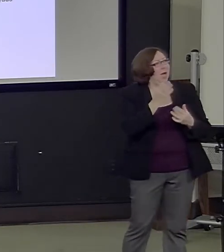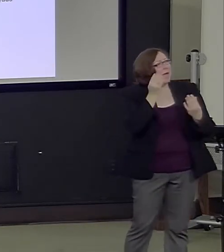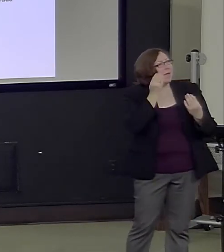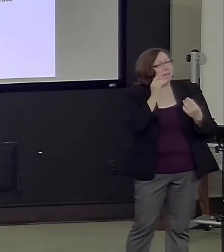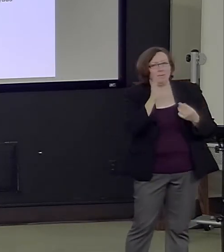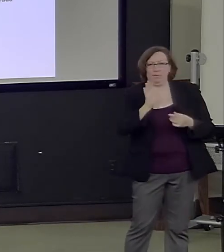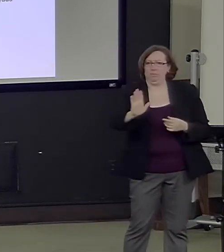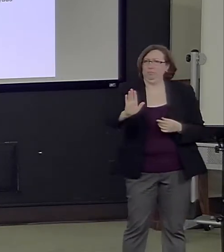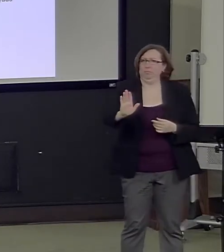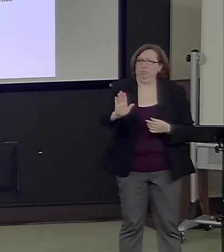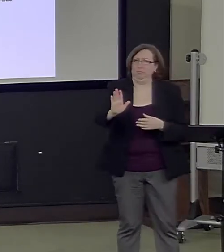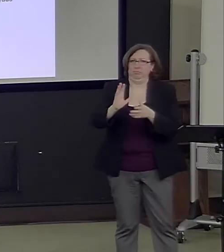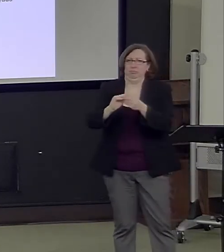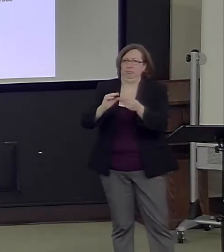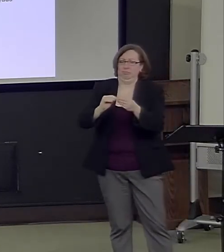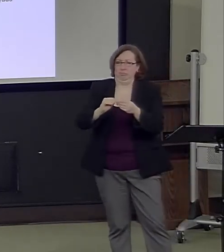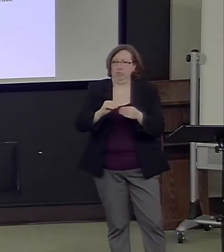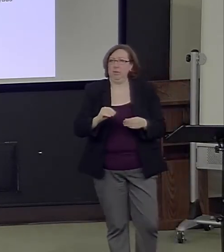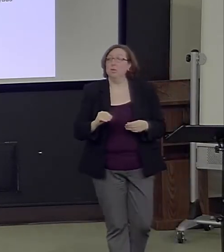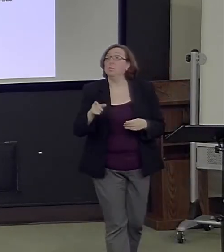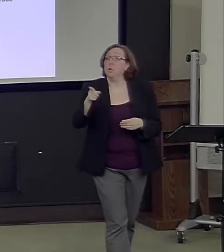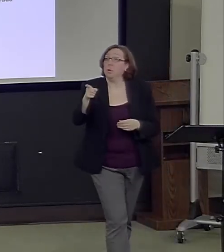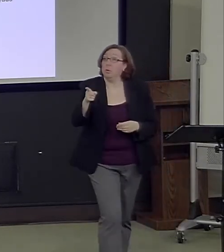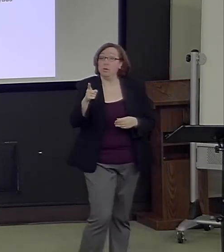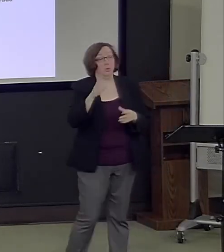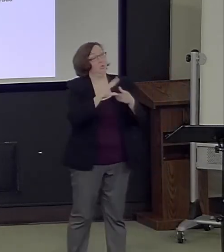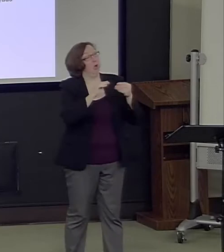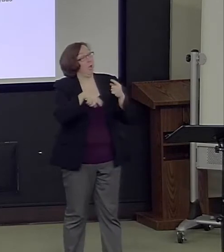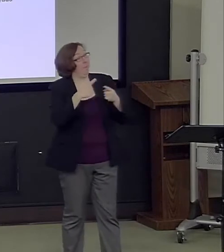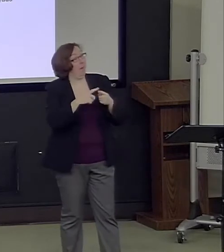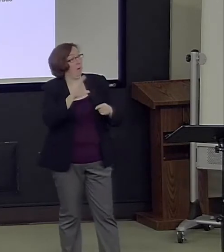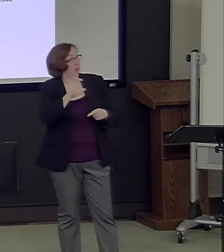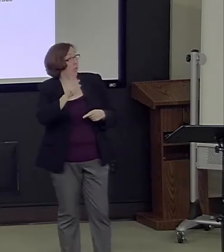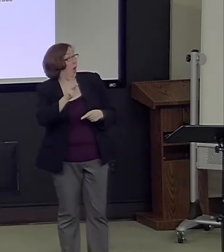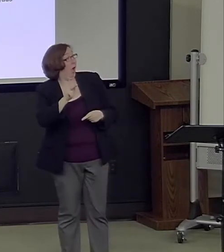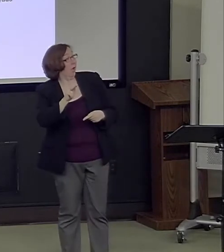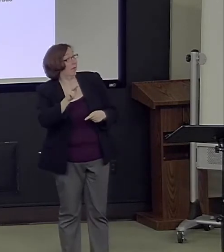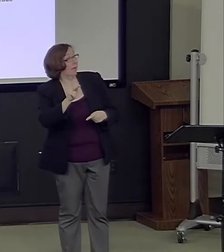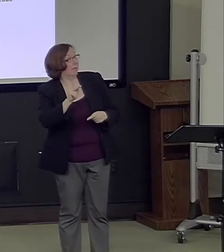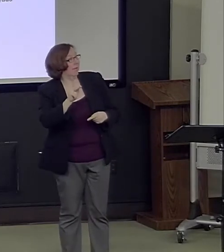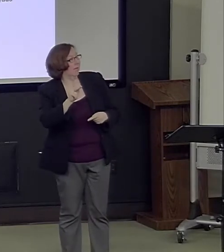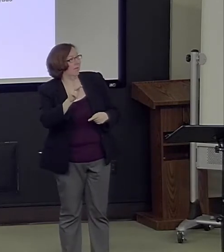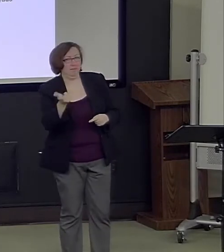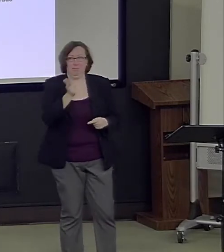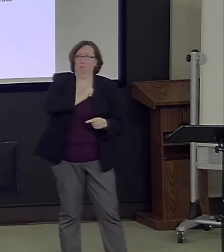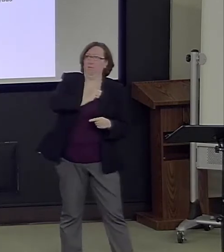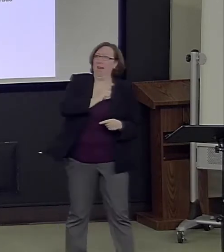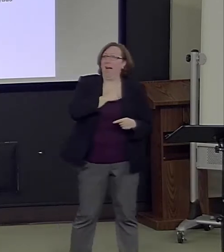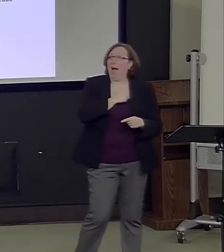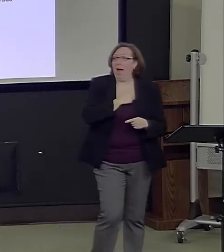And so he comments on the clock. He says things like, yeah, you know, my clock stopped running, blah blah, blah, you know,